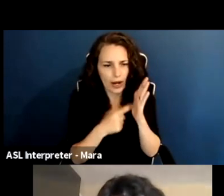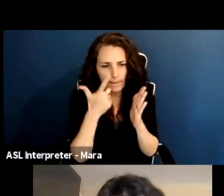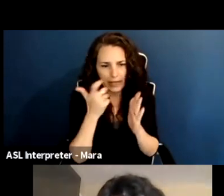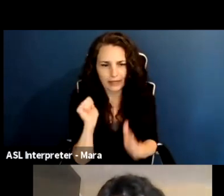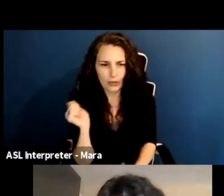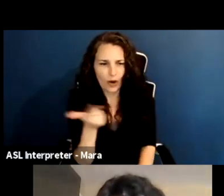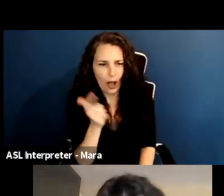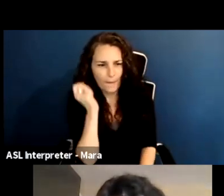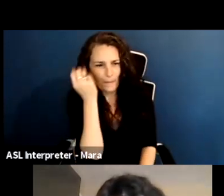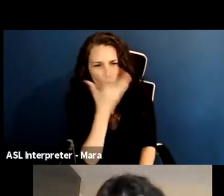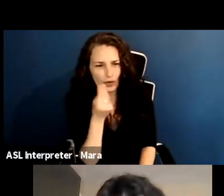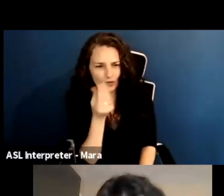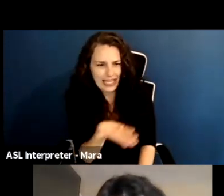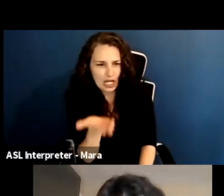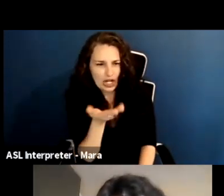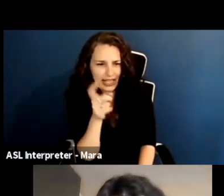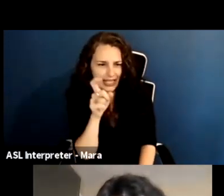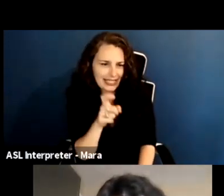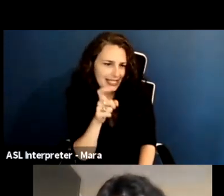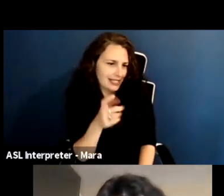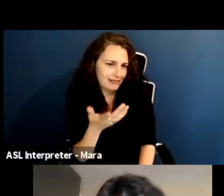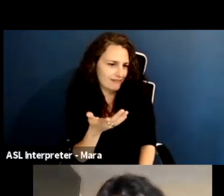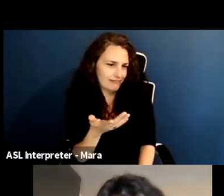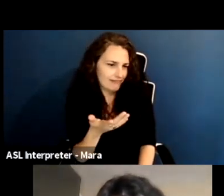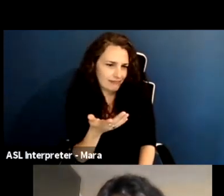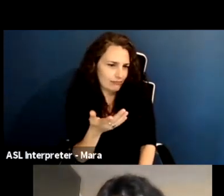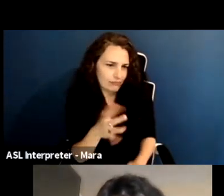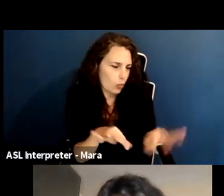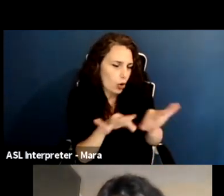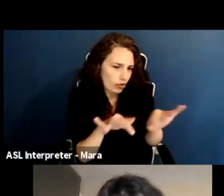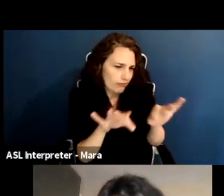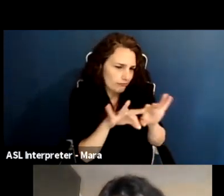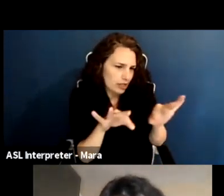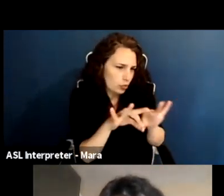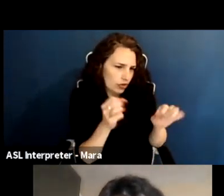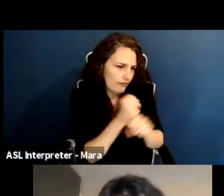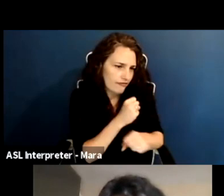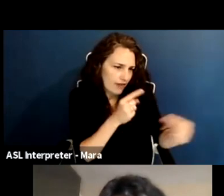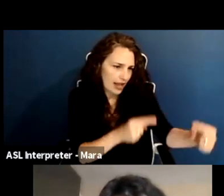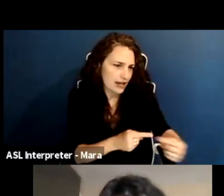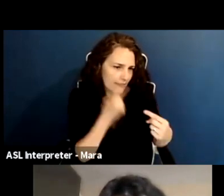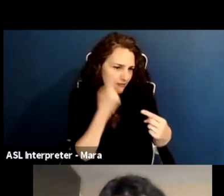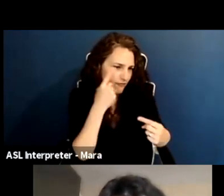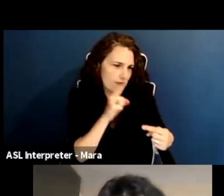and this is worth fighting for. Absolutely, beautifully said.